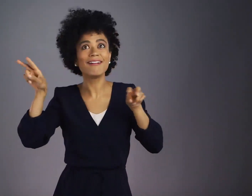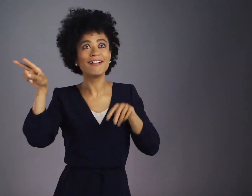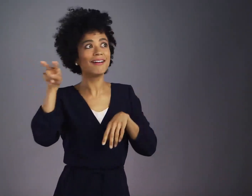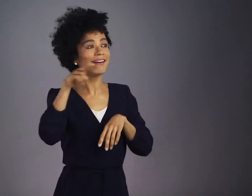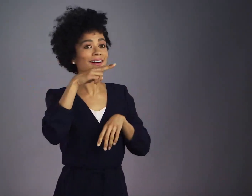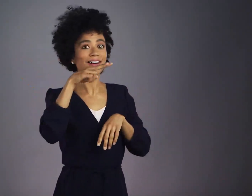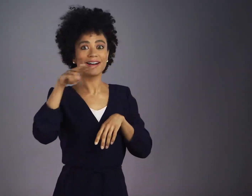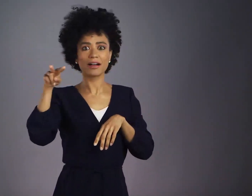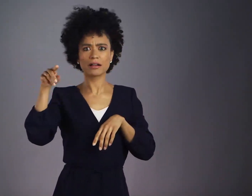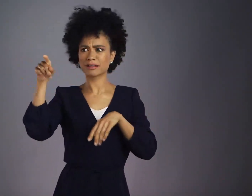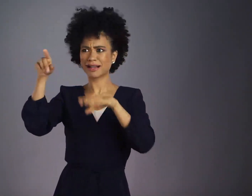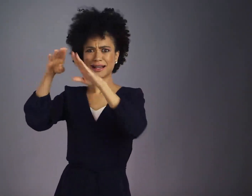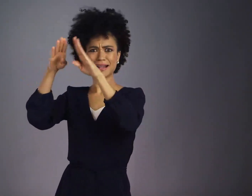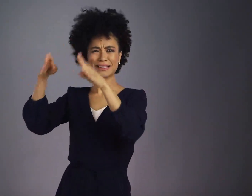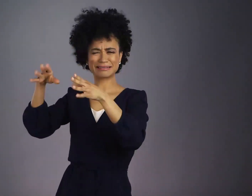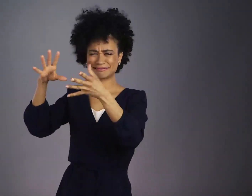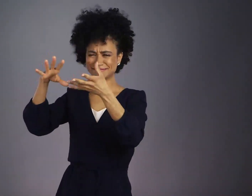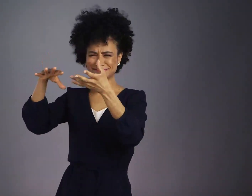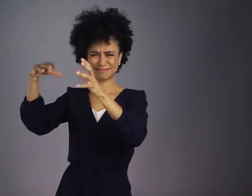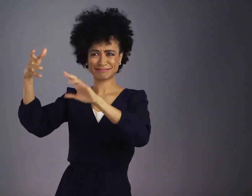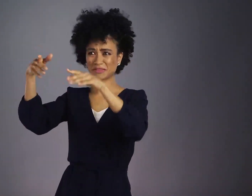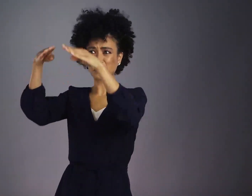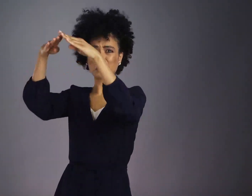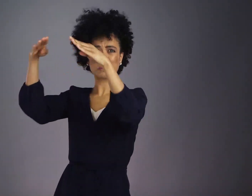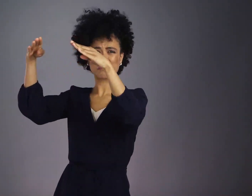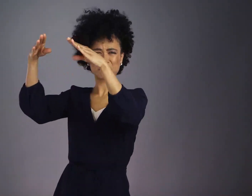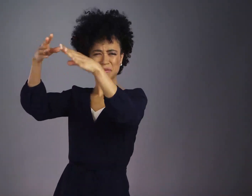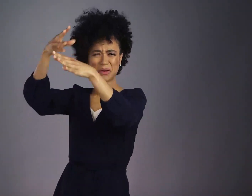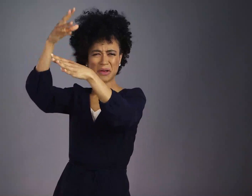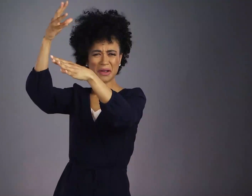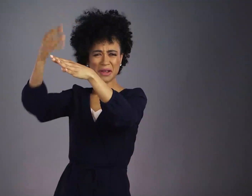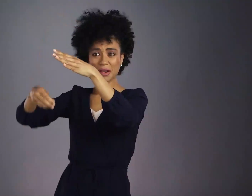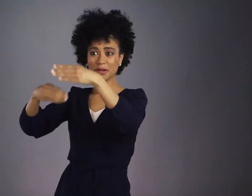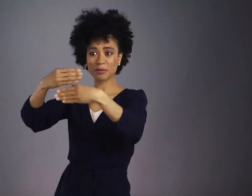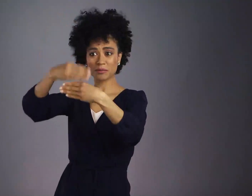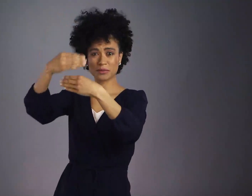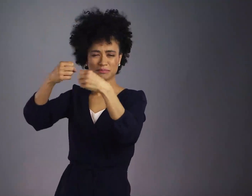To his wife, he remarked, “Don’t see anything the matter here, Ma.